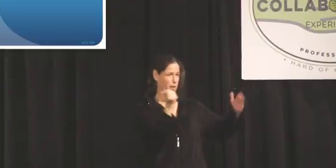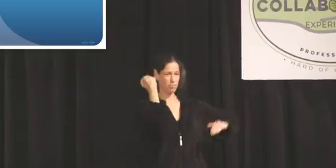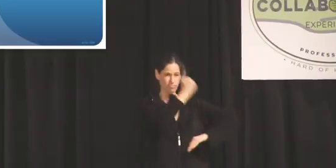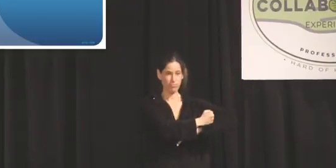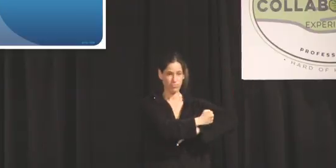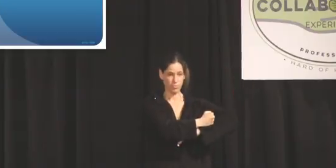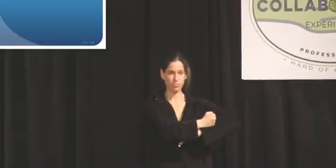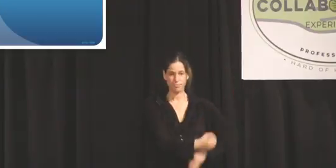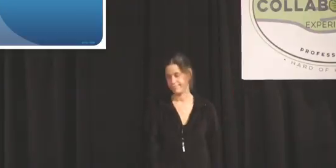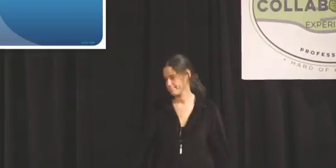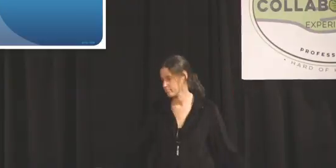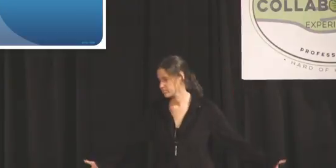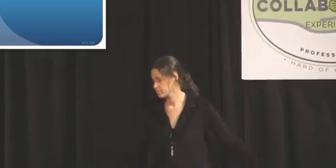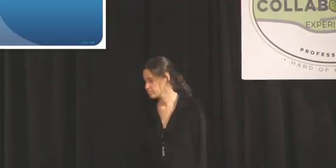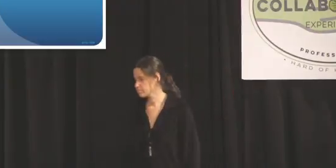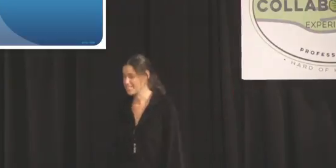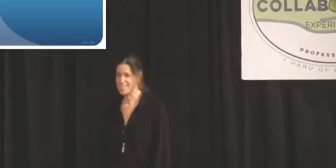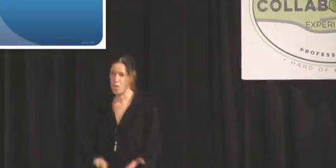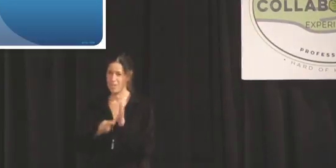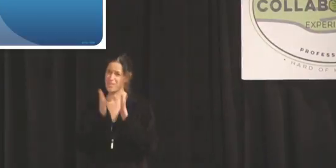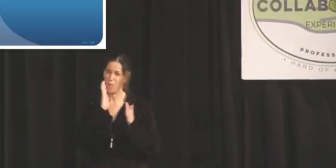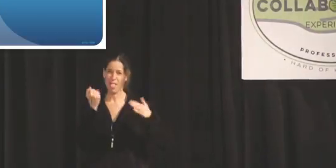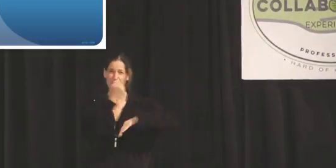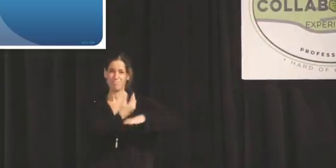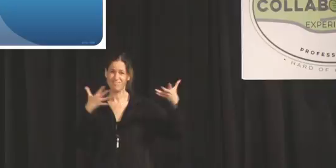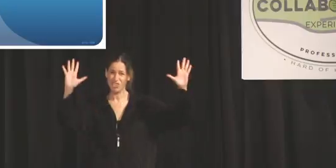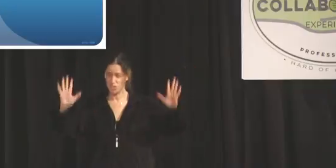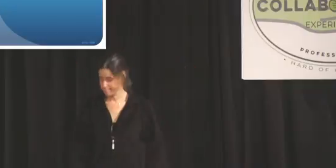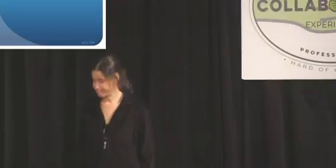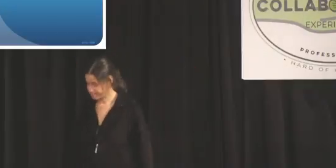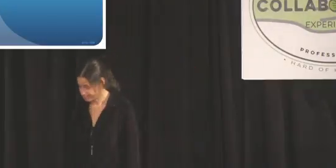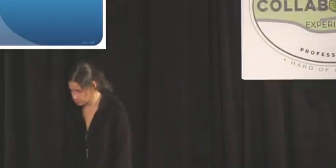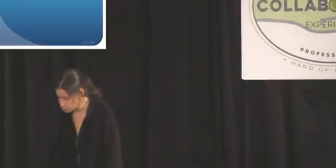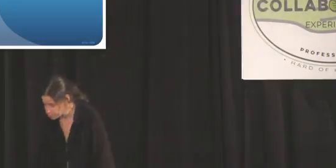And we use this phrase a lot, the critical window thing, because it is so critical, and once it's closed,